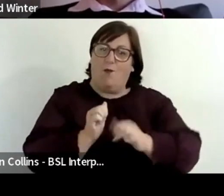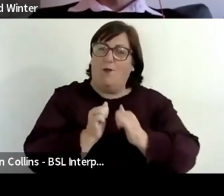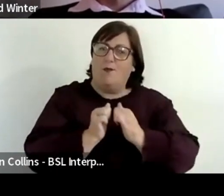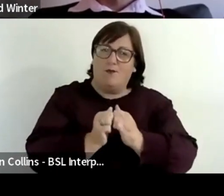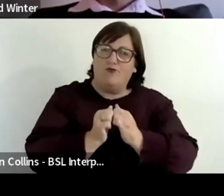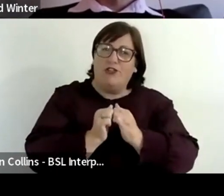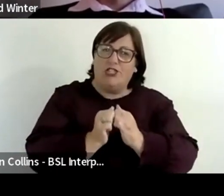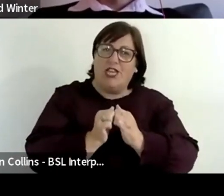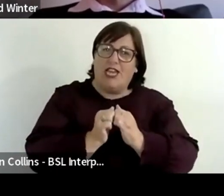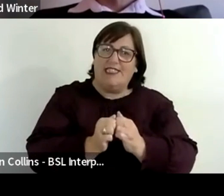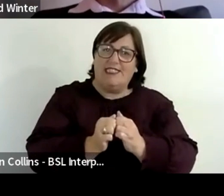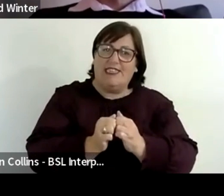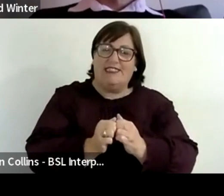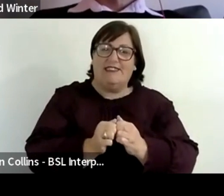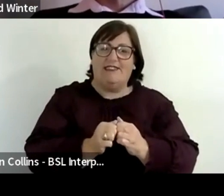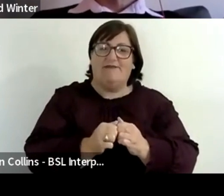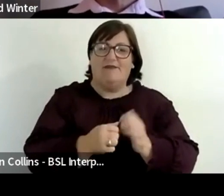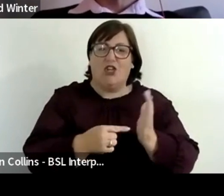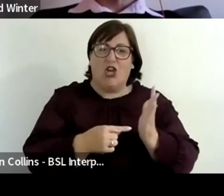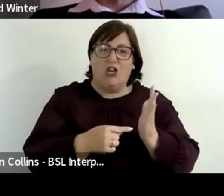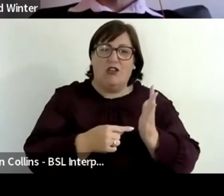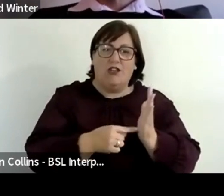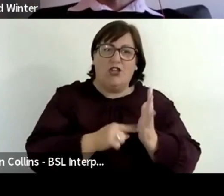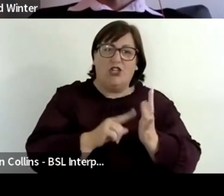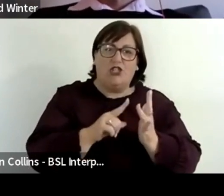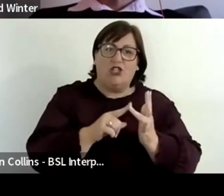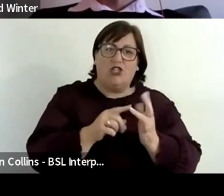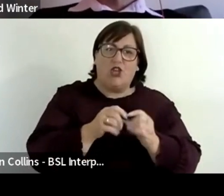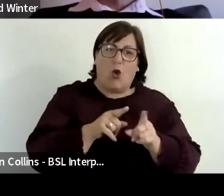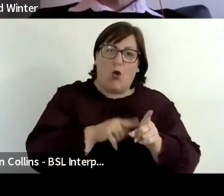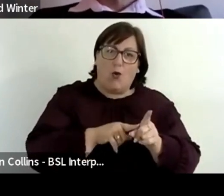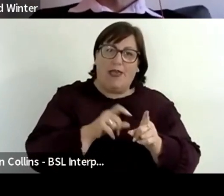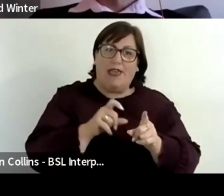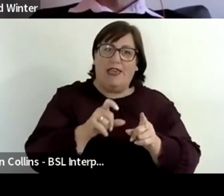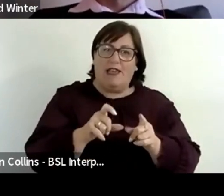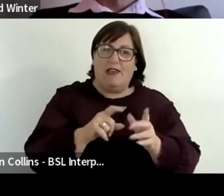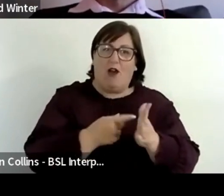Toby, Carleen and Orla, thank you very much for your help today.